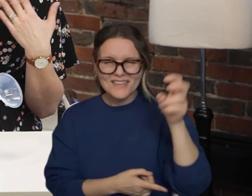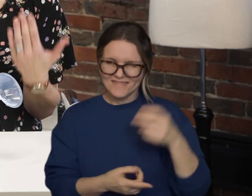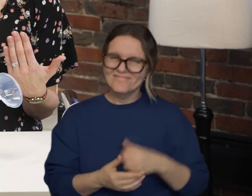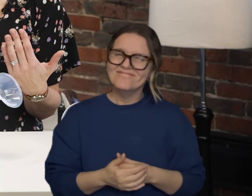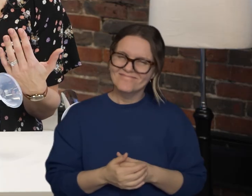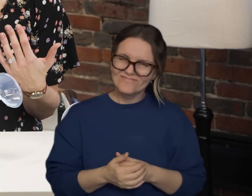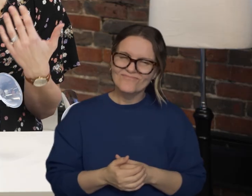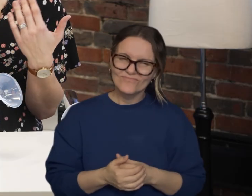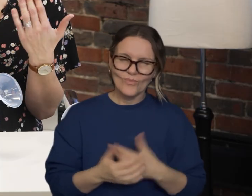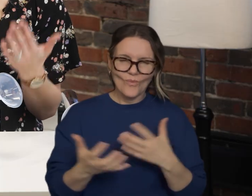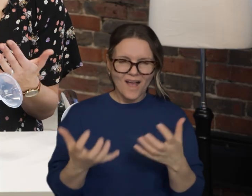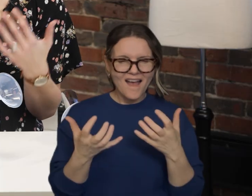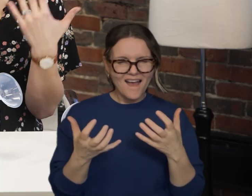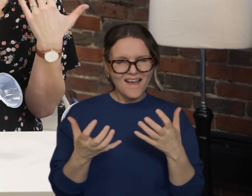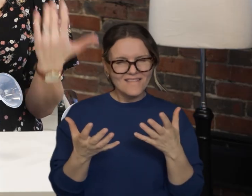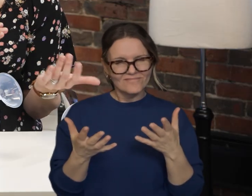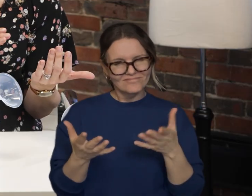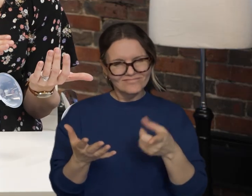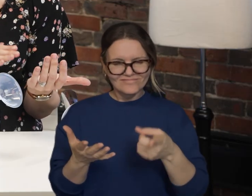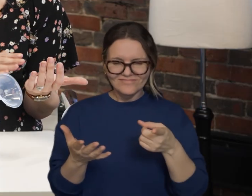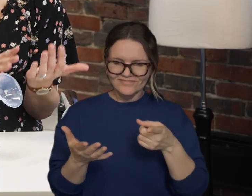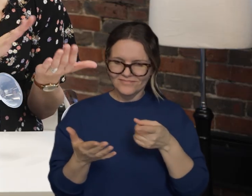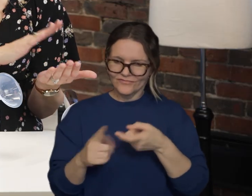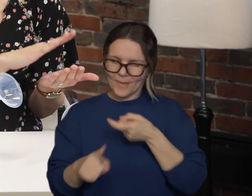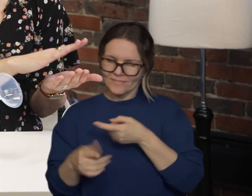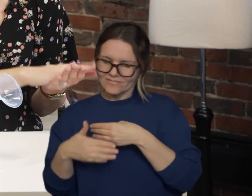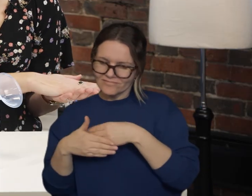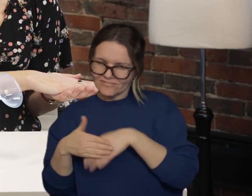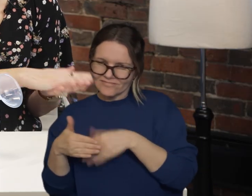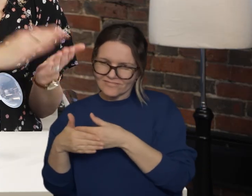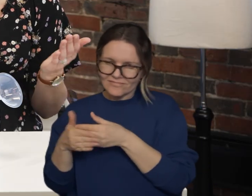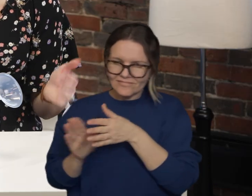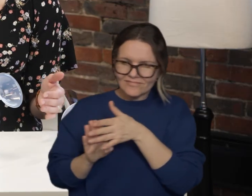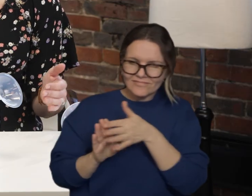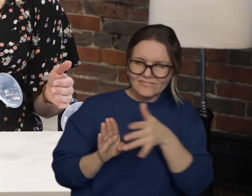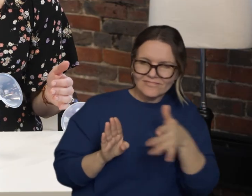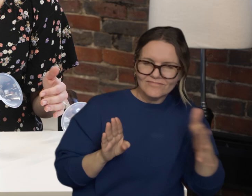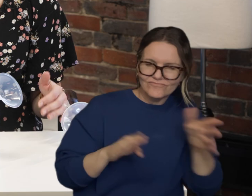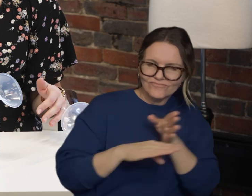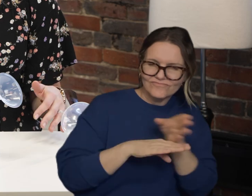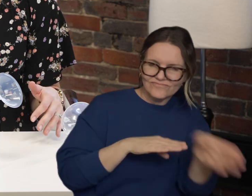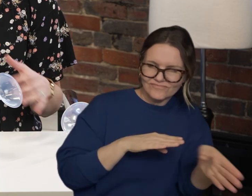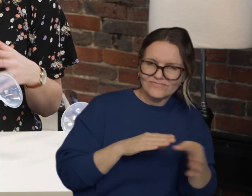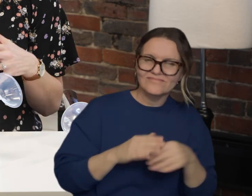for you because we really like to support you from prenatal all the way through postpartum